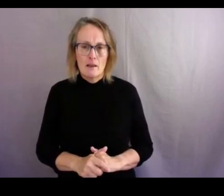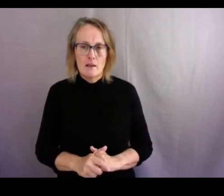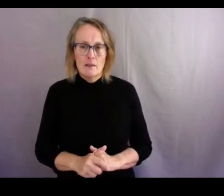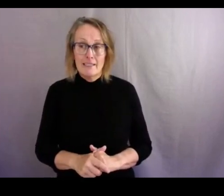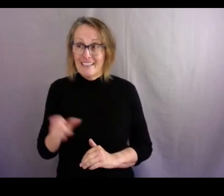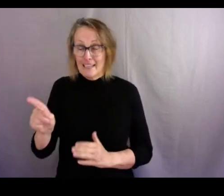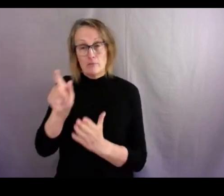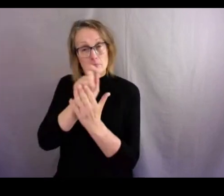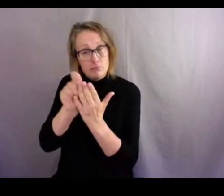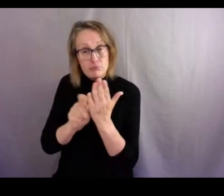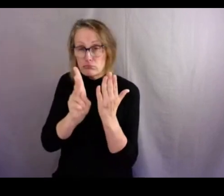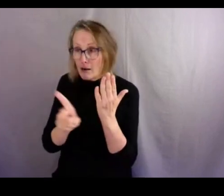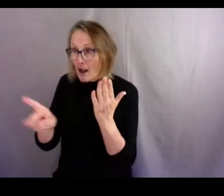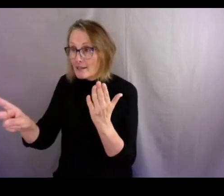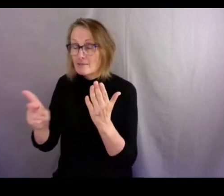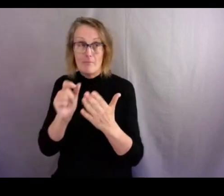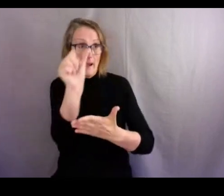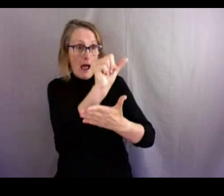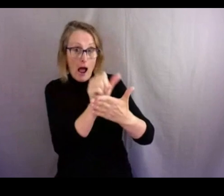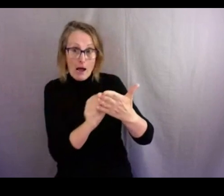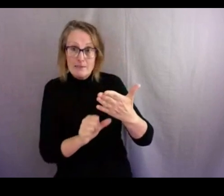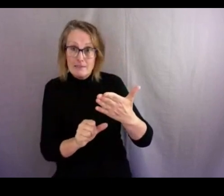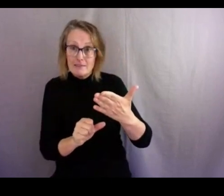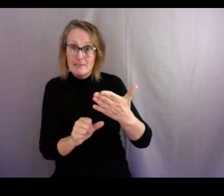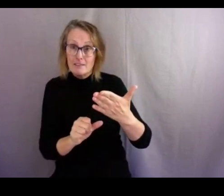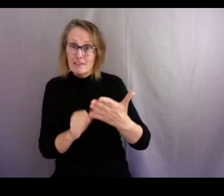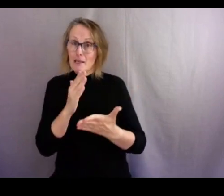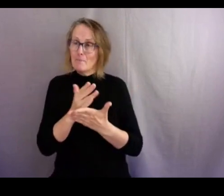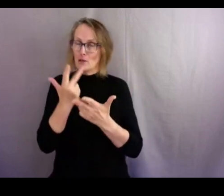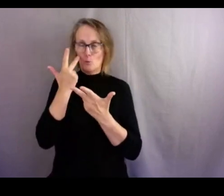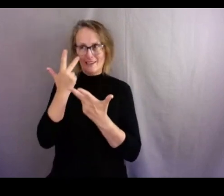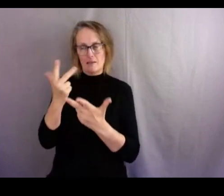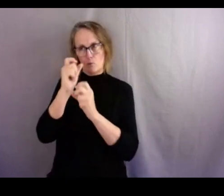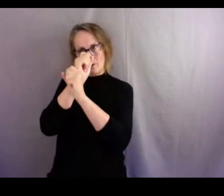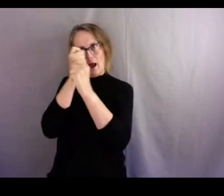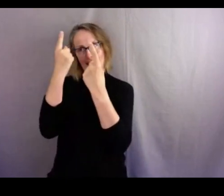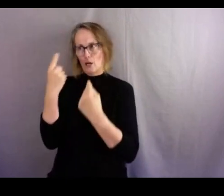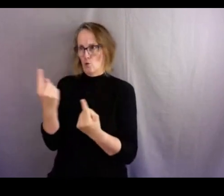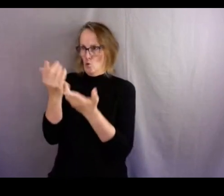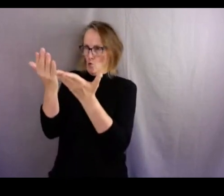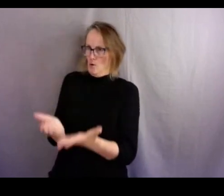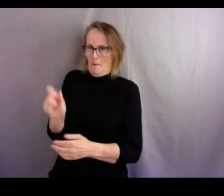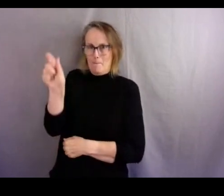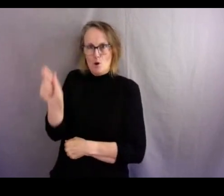and a committed man, his works at last allow us to see him fully, provided we consider them all together,